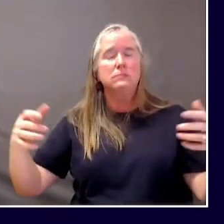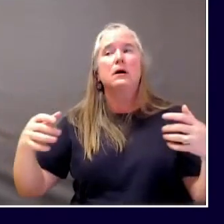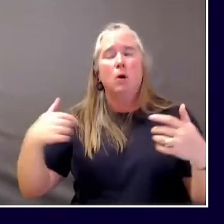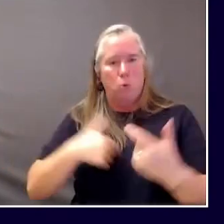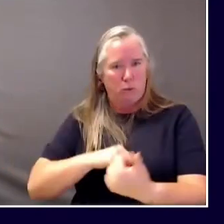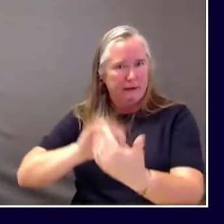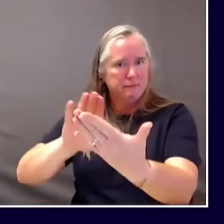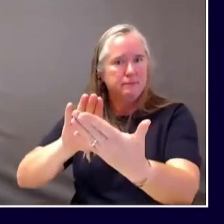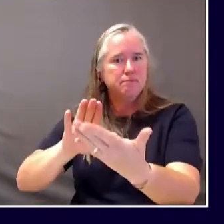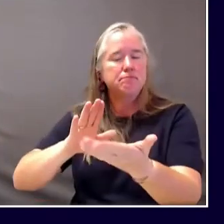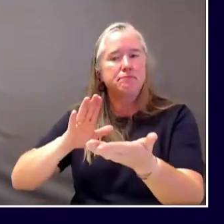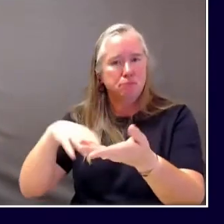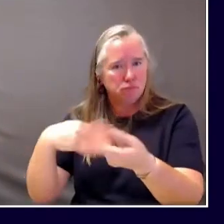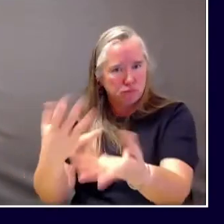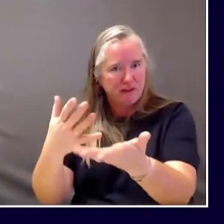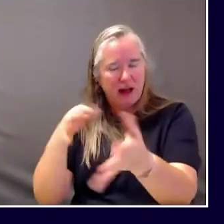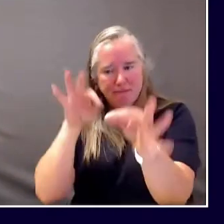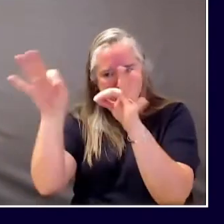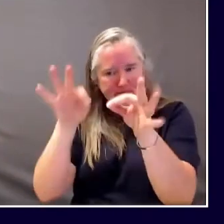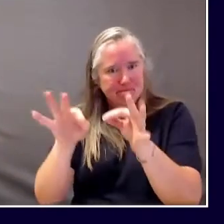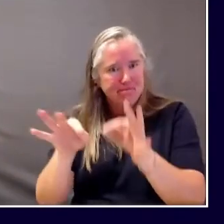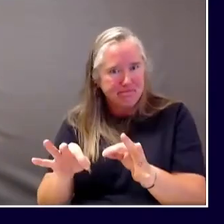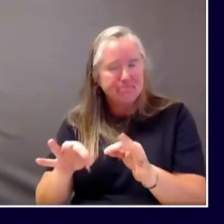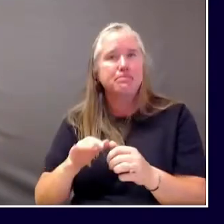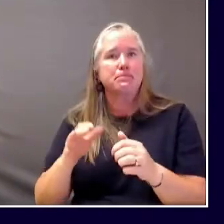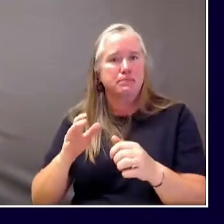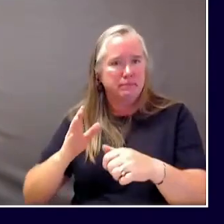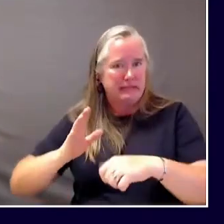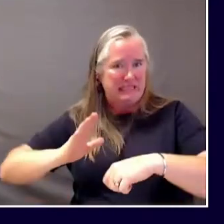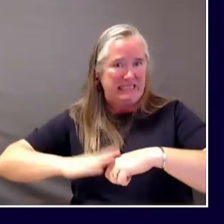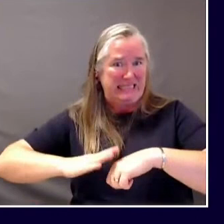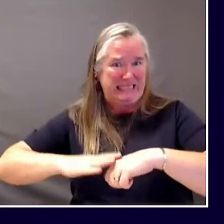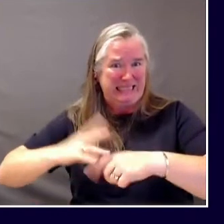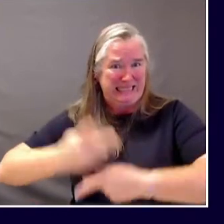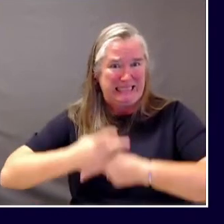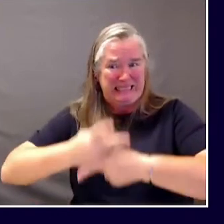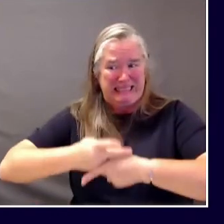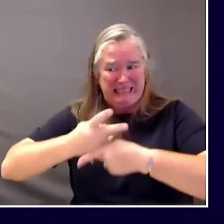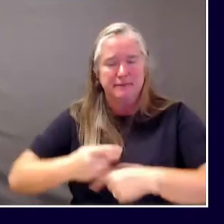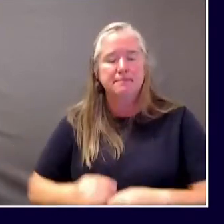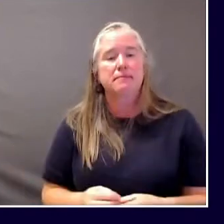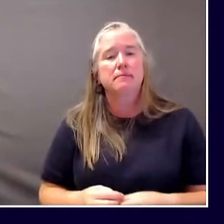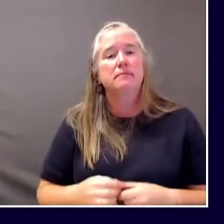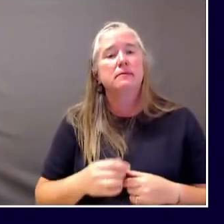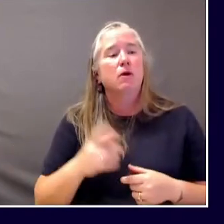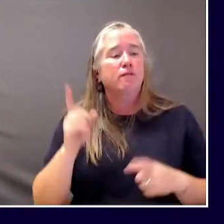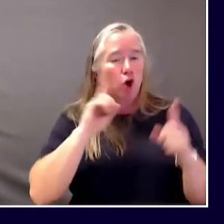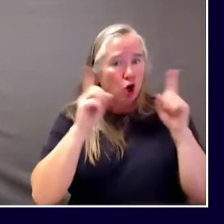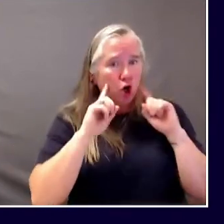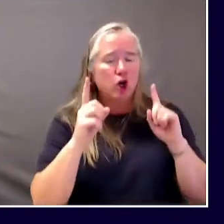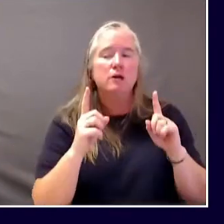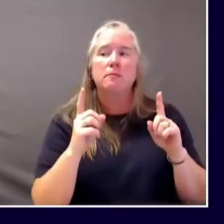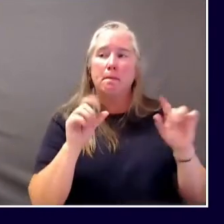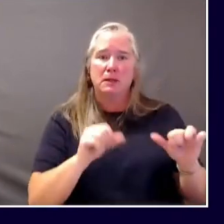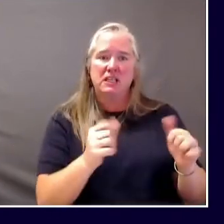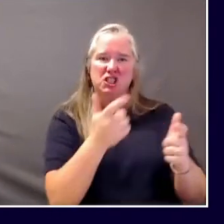sorts of gatherings be it Angeli large weddings are